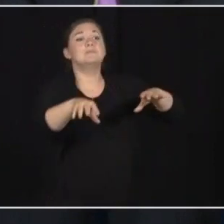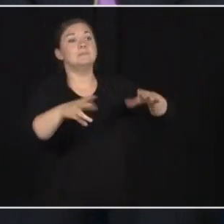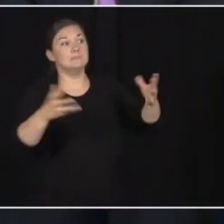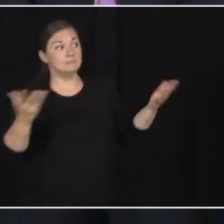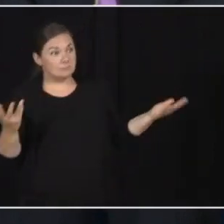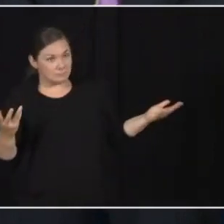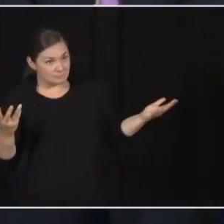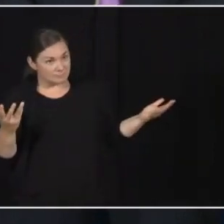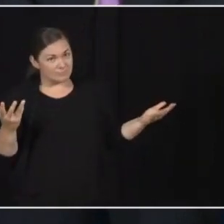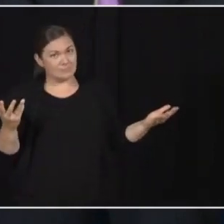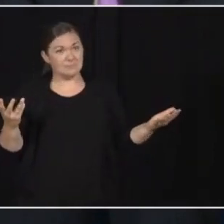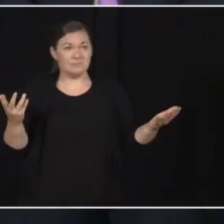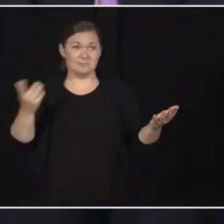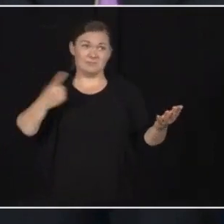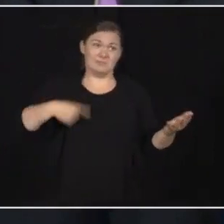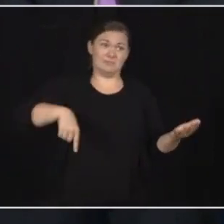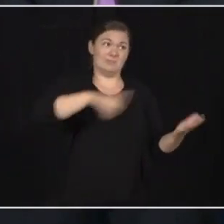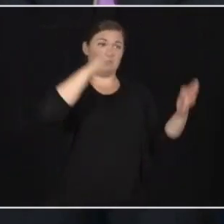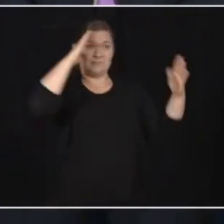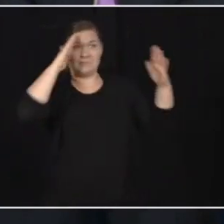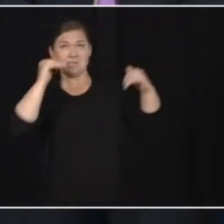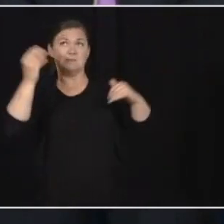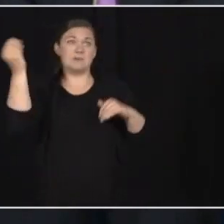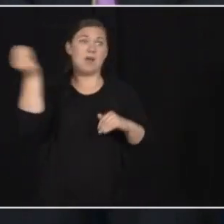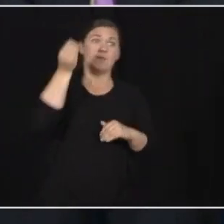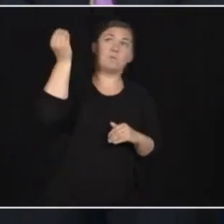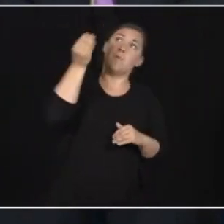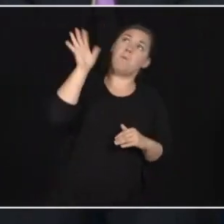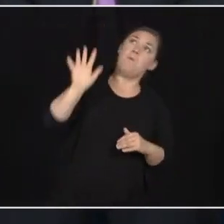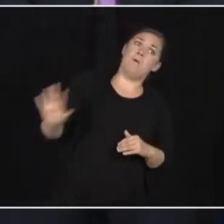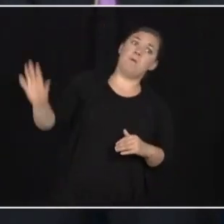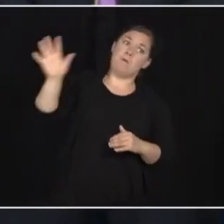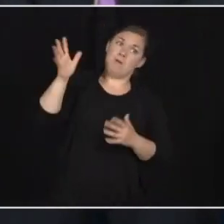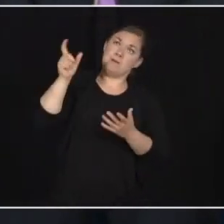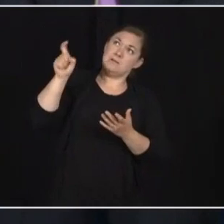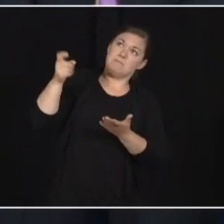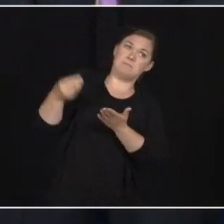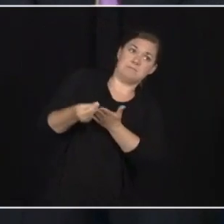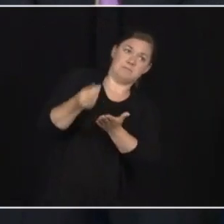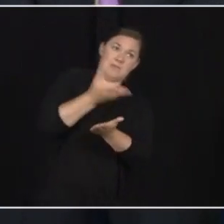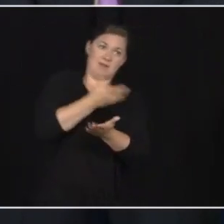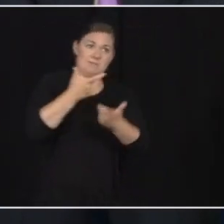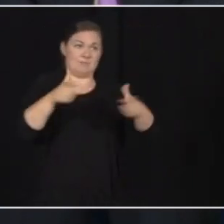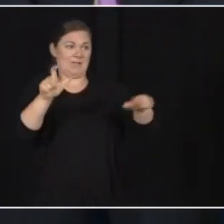that we have to keep communicating with each other. Making sure that we resolve the problem. A lot of these farms, don't only ship up to